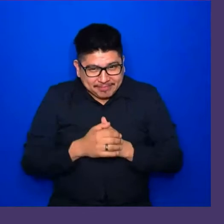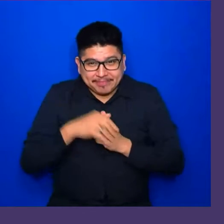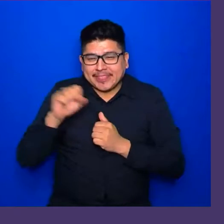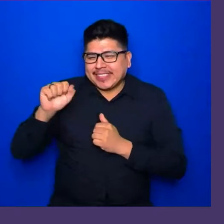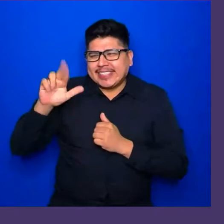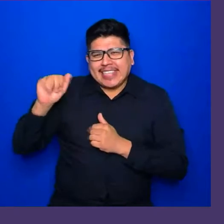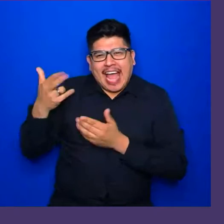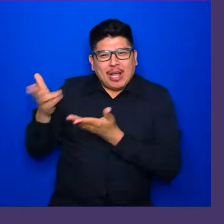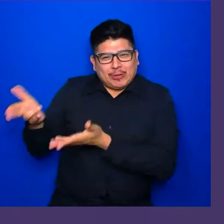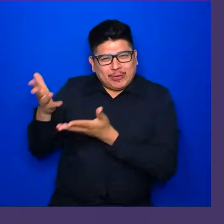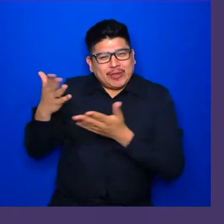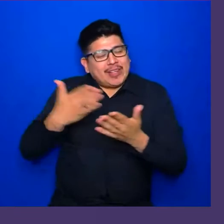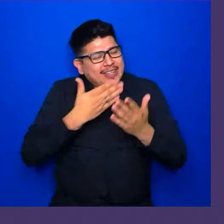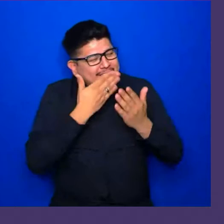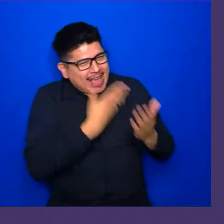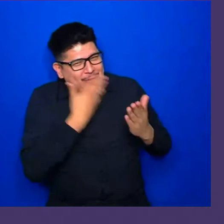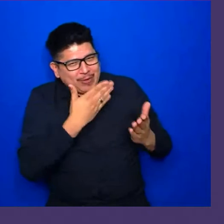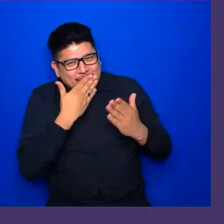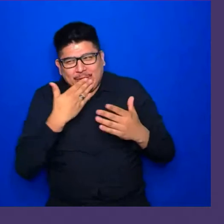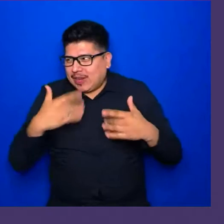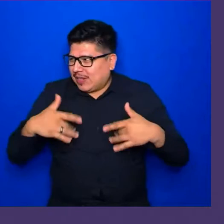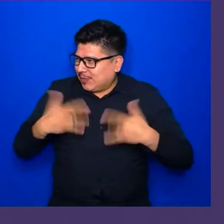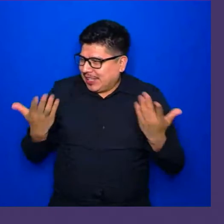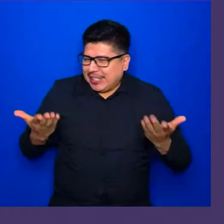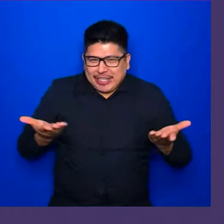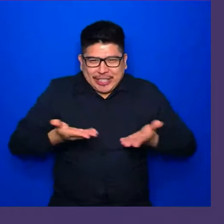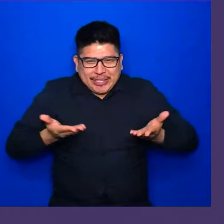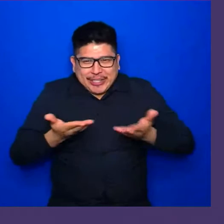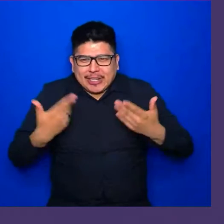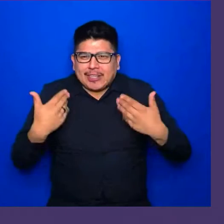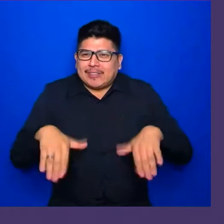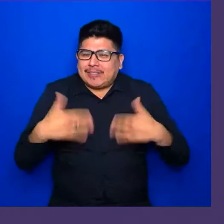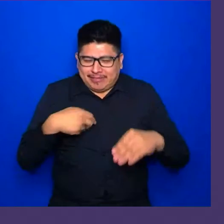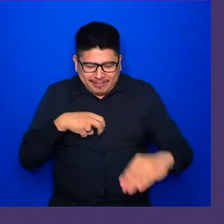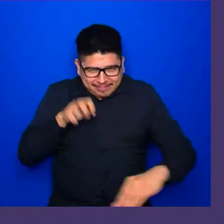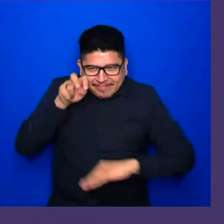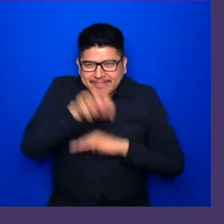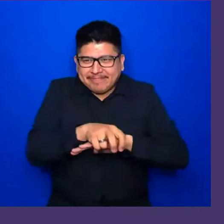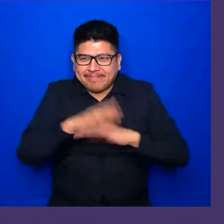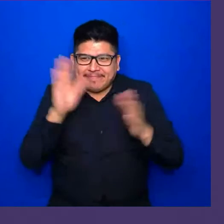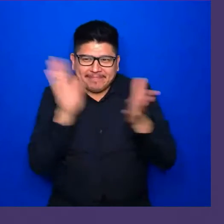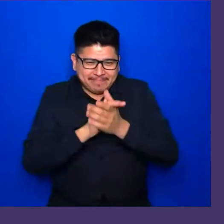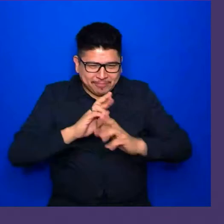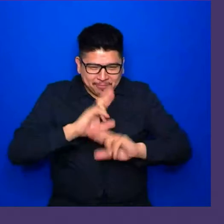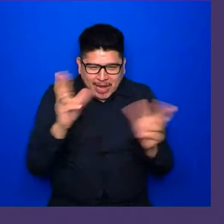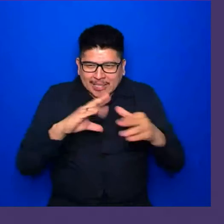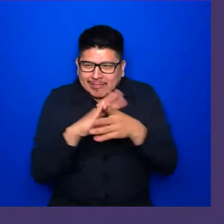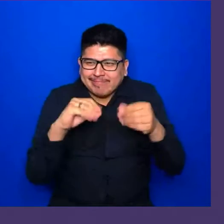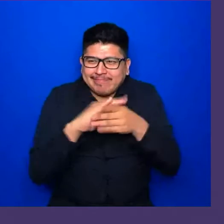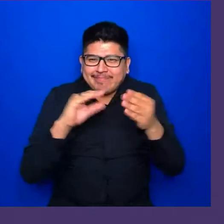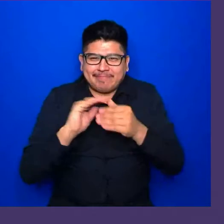Rylin Rodgers: It would be great to jump in and tell our audience a little bit about yourself and about your role as Special Advisor.